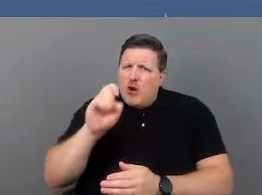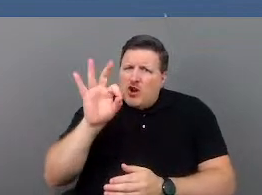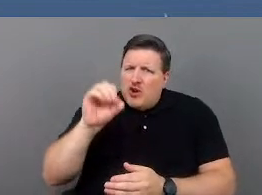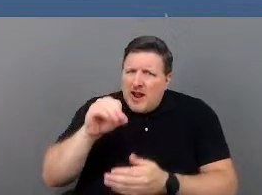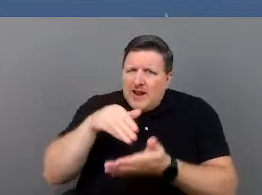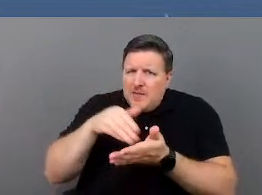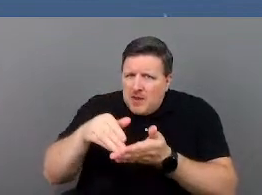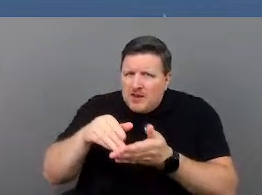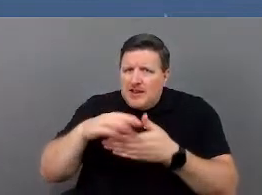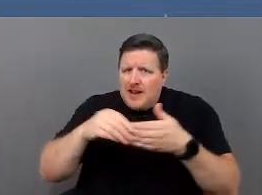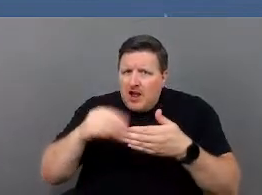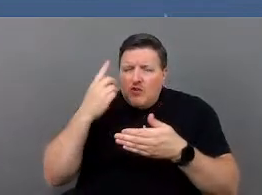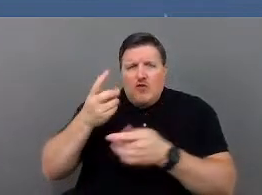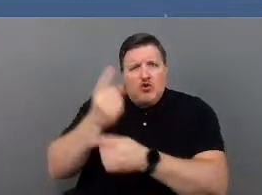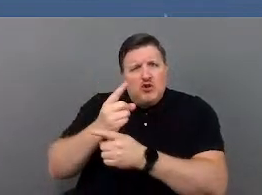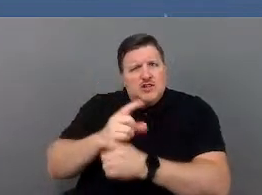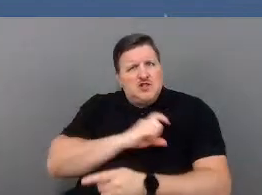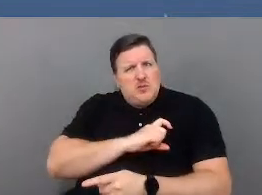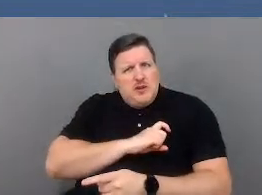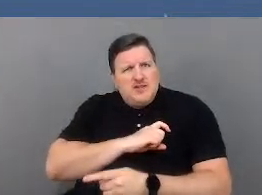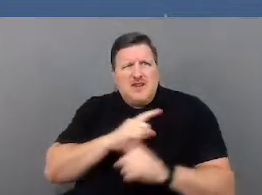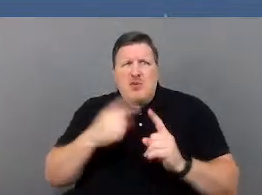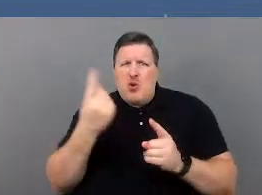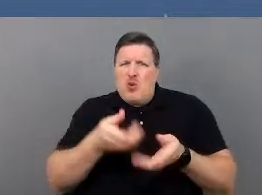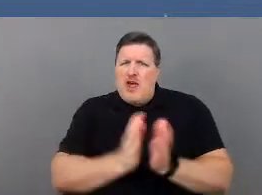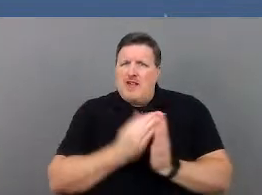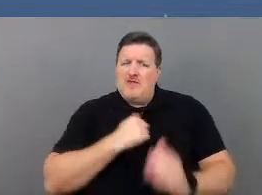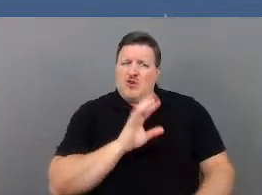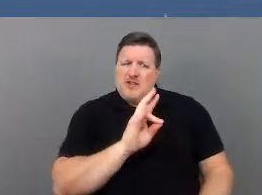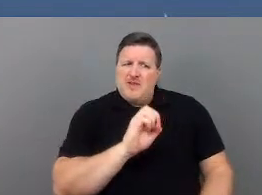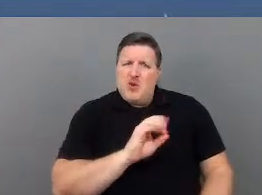TRADITIONAL POLICING, WHILE ONLY ASKING FOR $7.8 MILLION IN VIOLENCE PREVENTION.